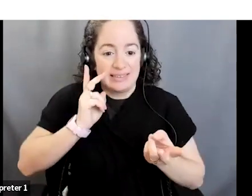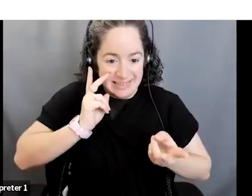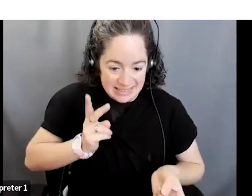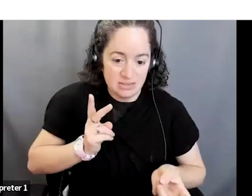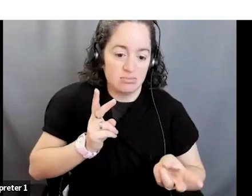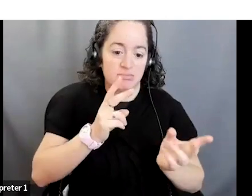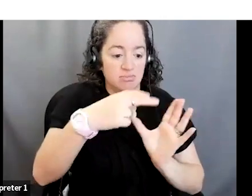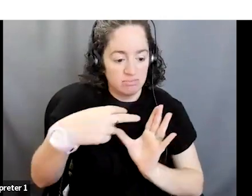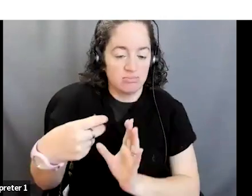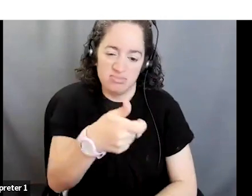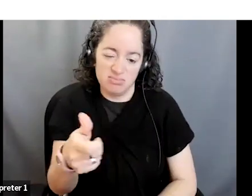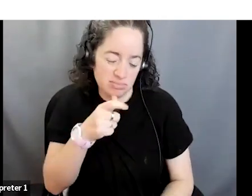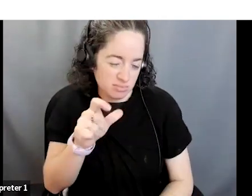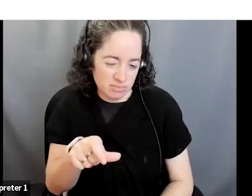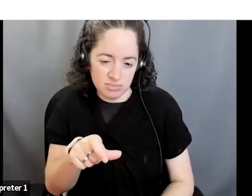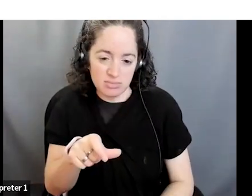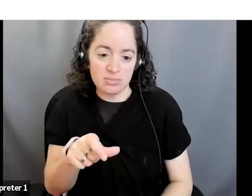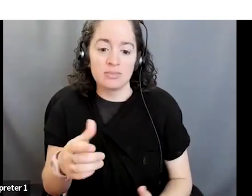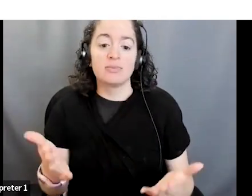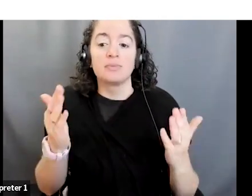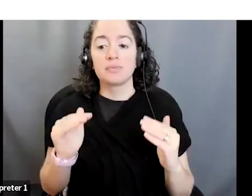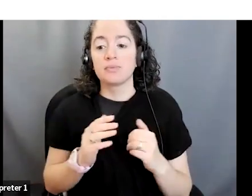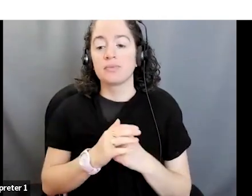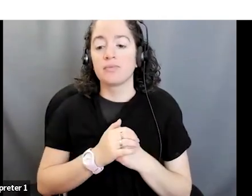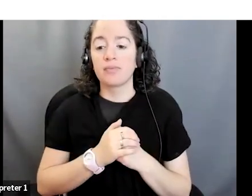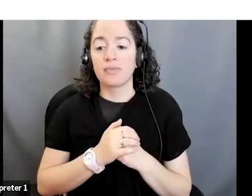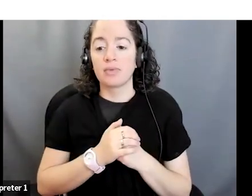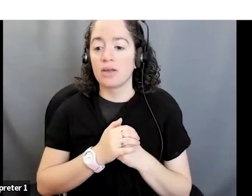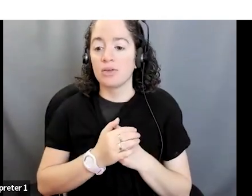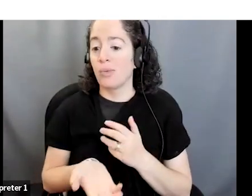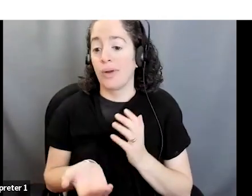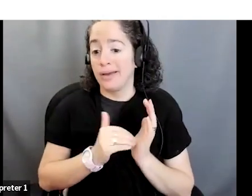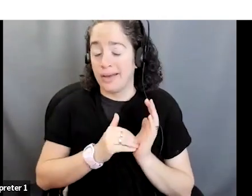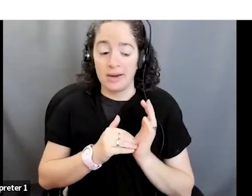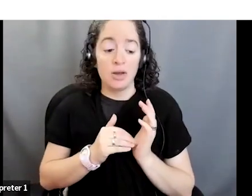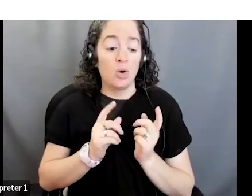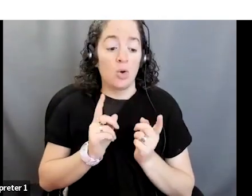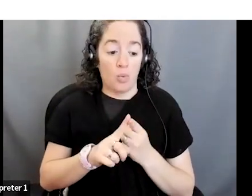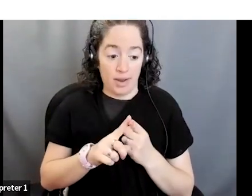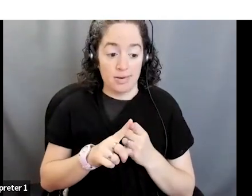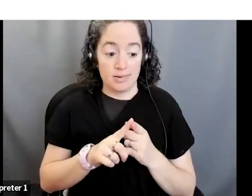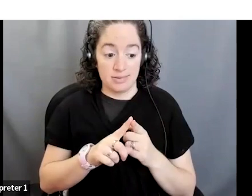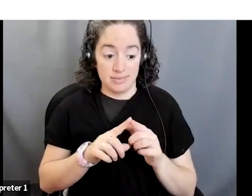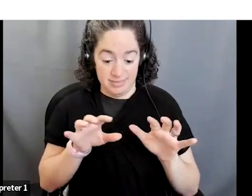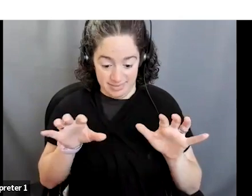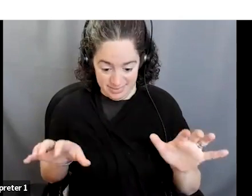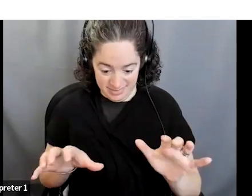Wisdom comes from experience, and one of the best ways to get experience is to let others make mistakes for you.